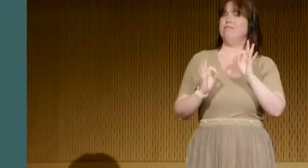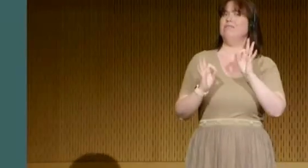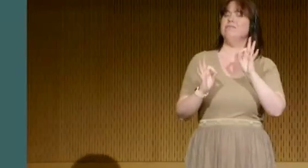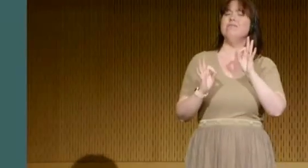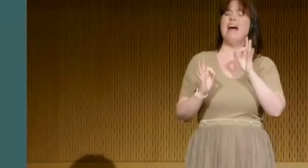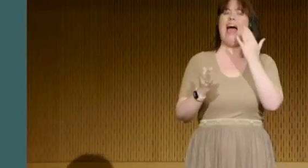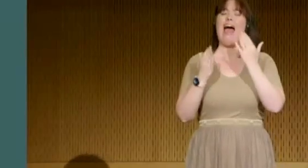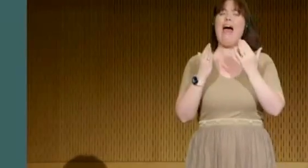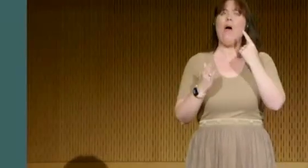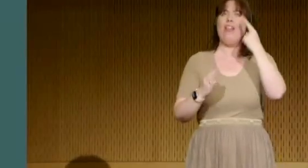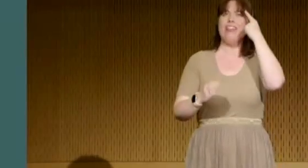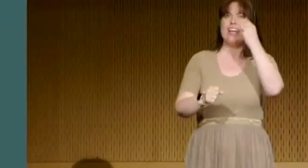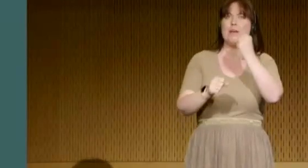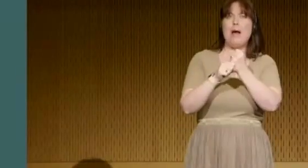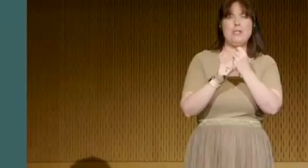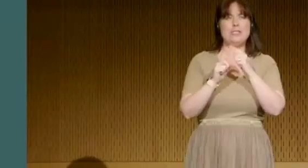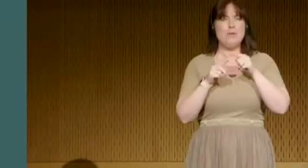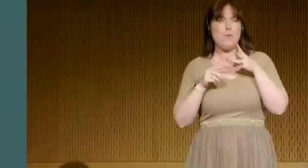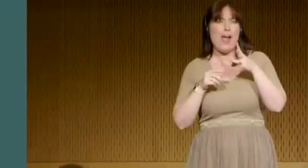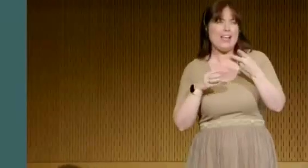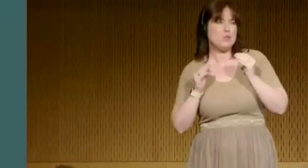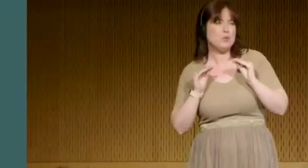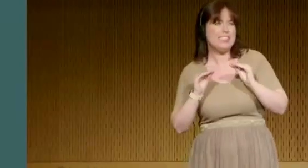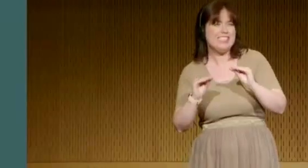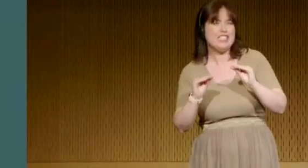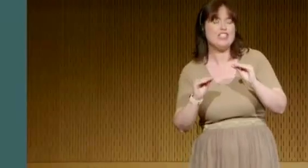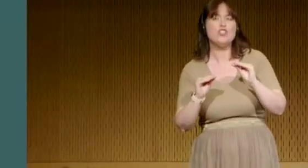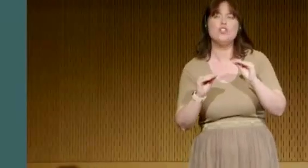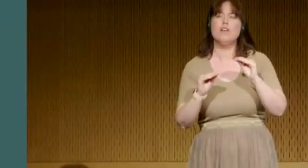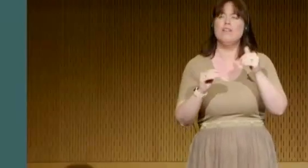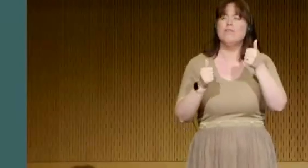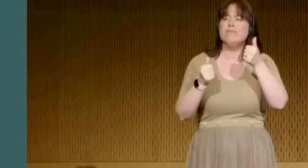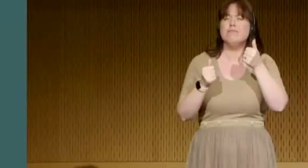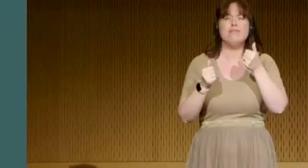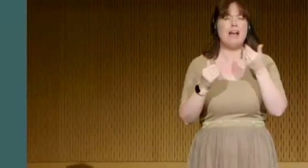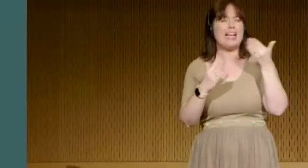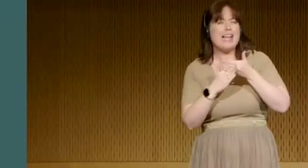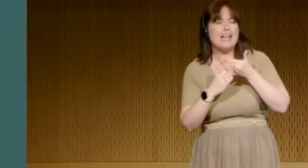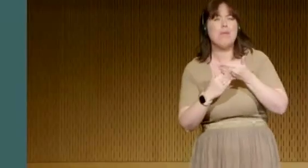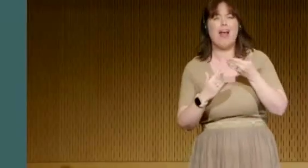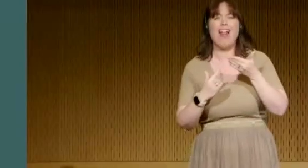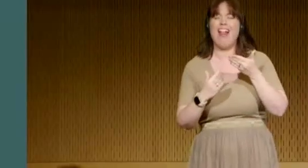you know alternative ways of of teaching more accessible areas into the classroom. And I